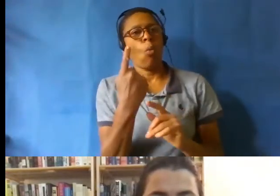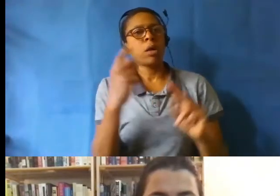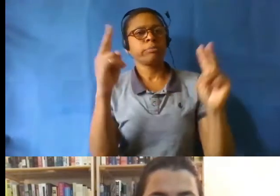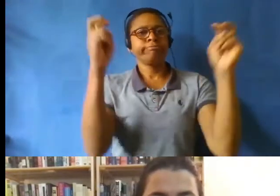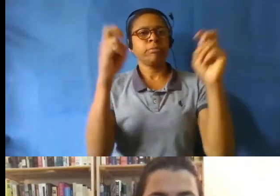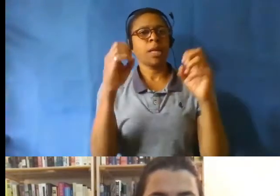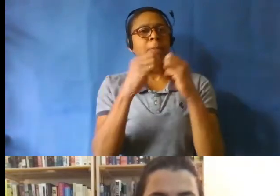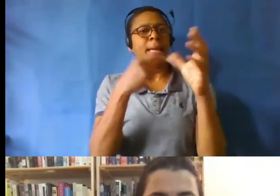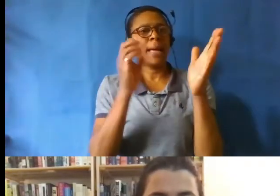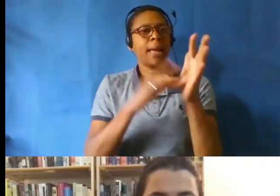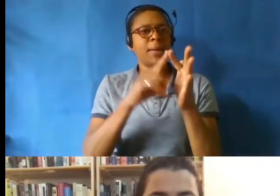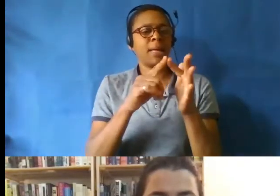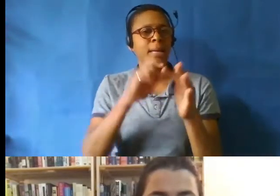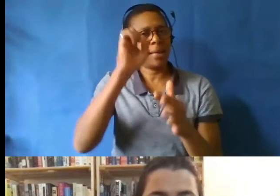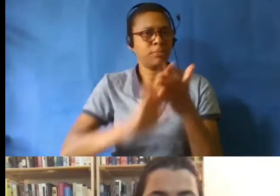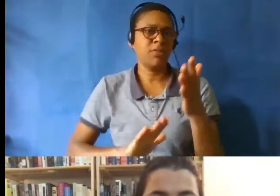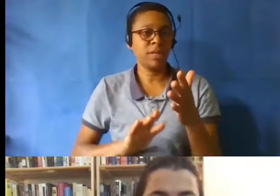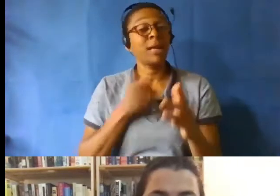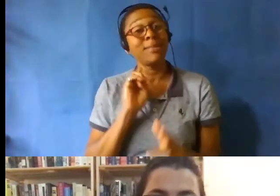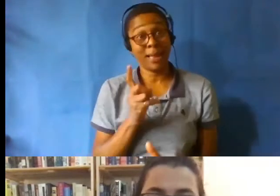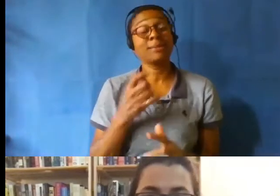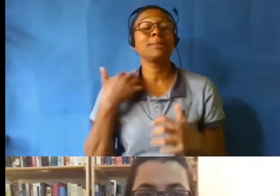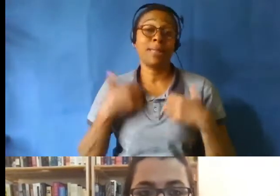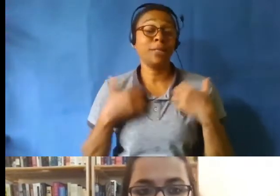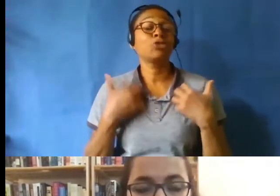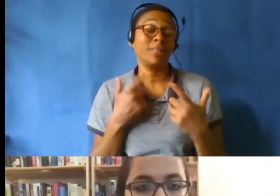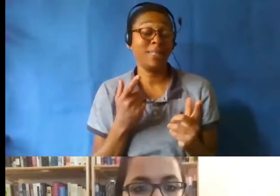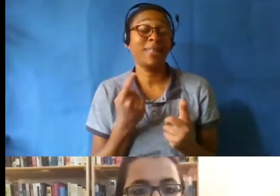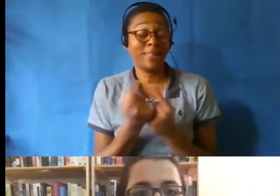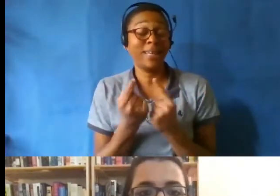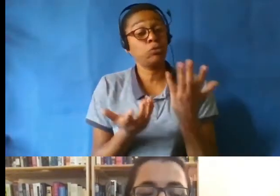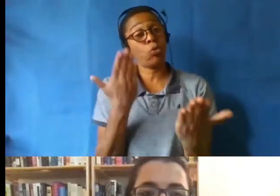think really interesting thread of comparison between the color of madness